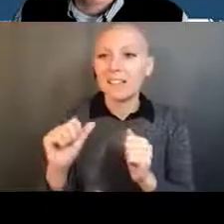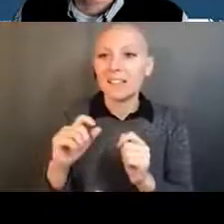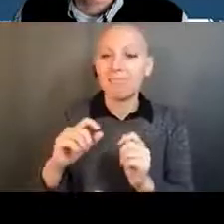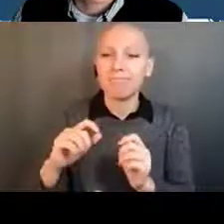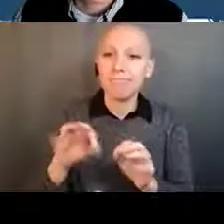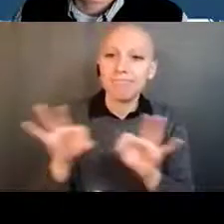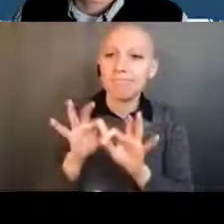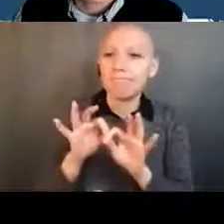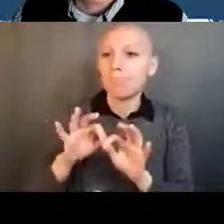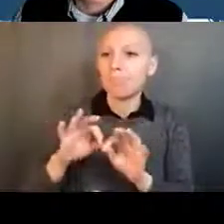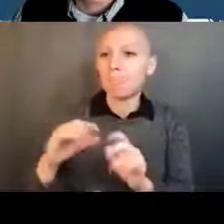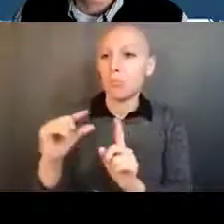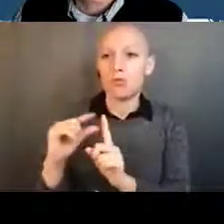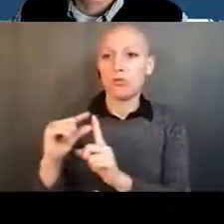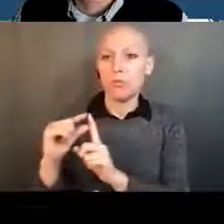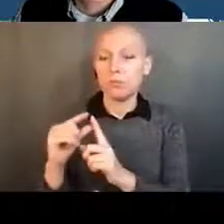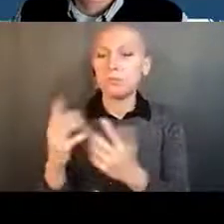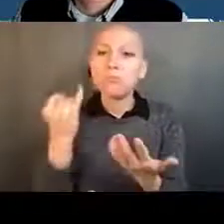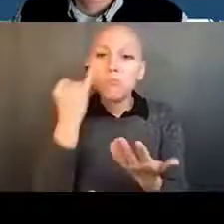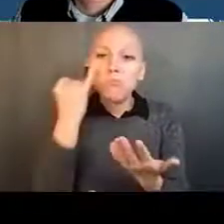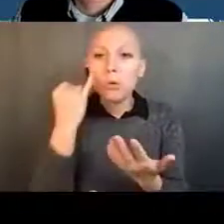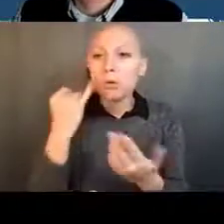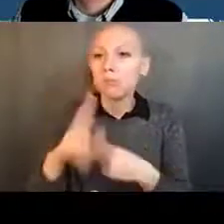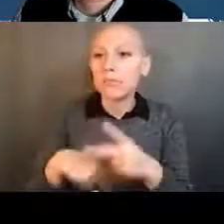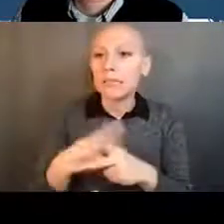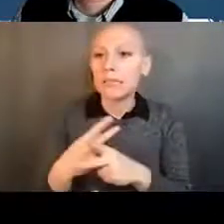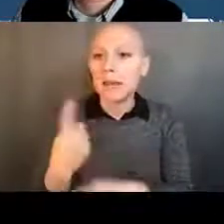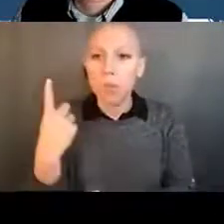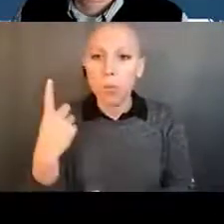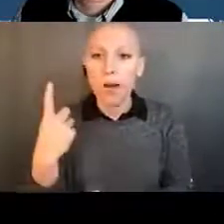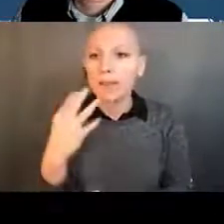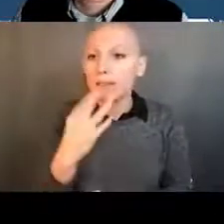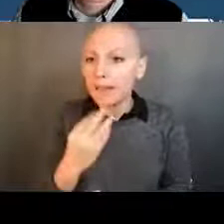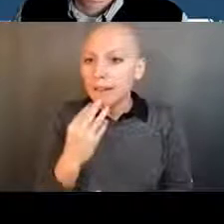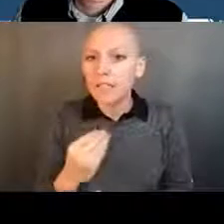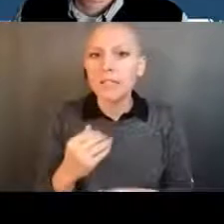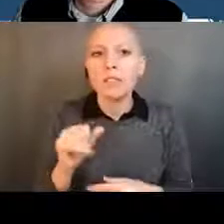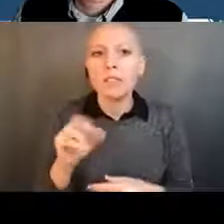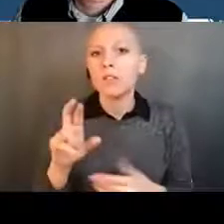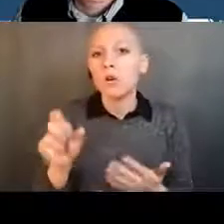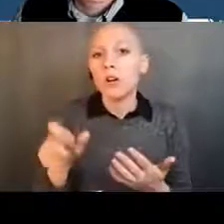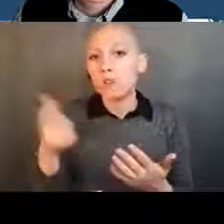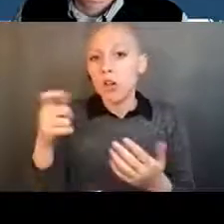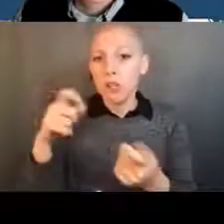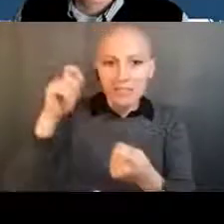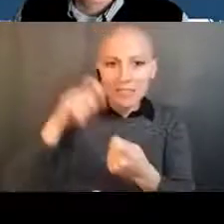or tick borne diseases, you can type that in here and you will find all the related announcements to that.